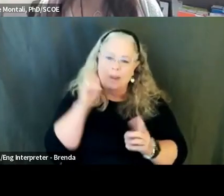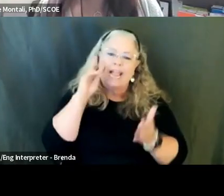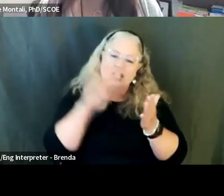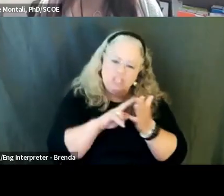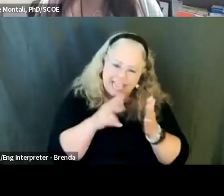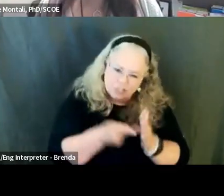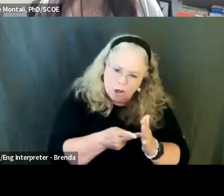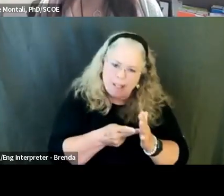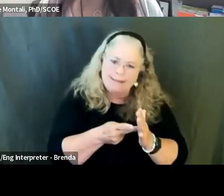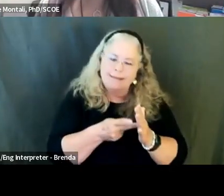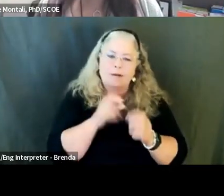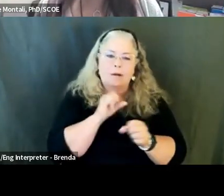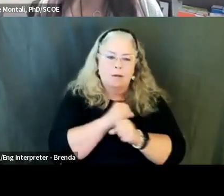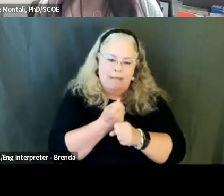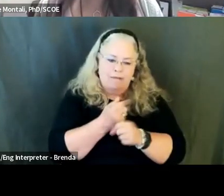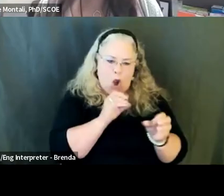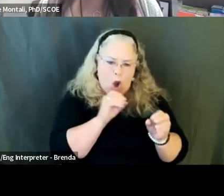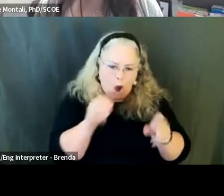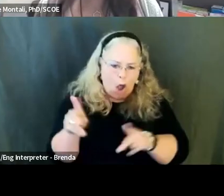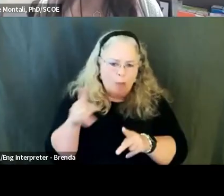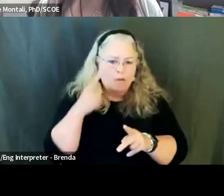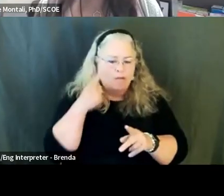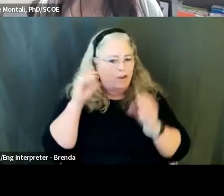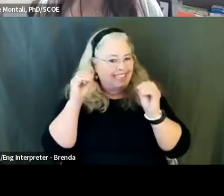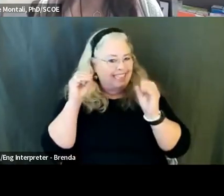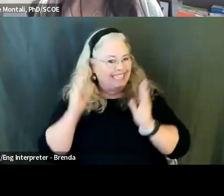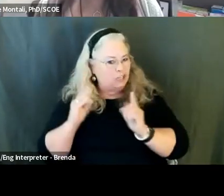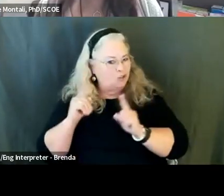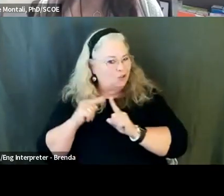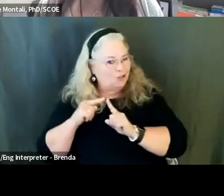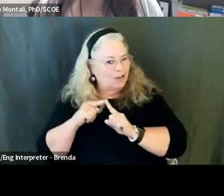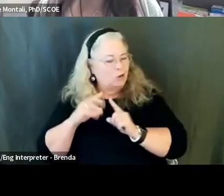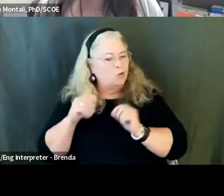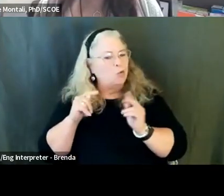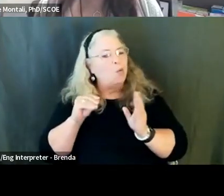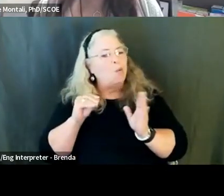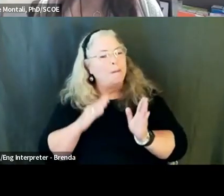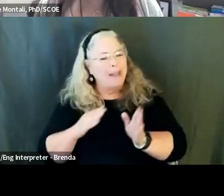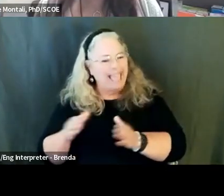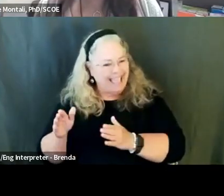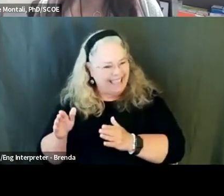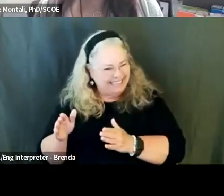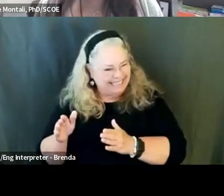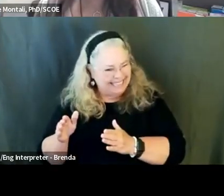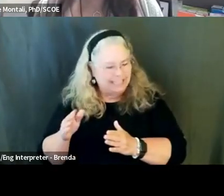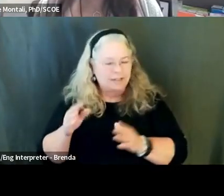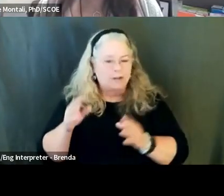sure that you are giving opportunities for the teachers to plan because the more child directed